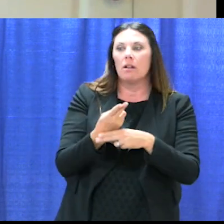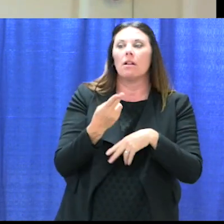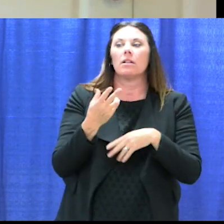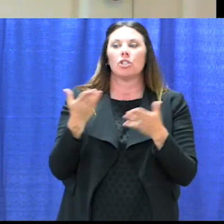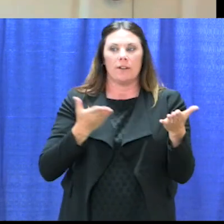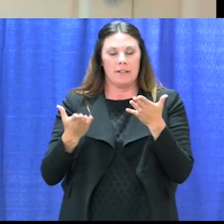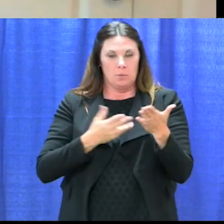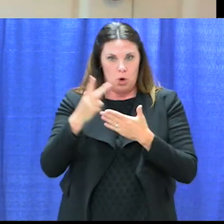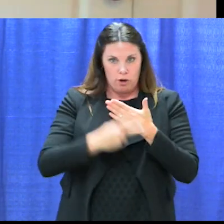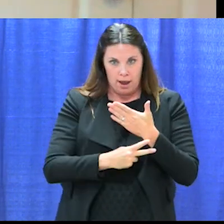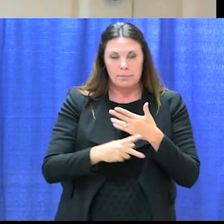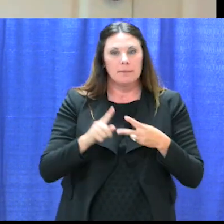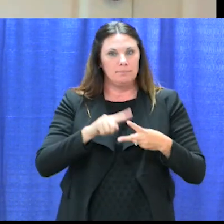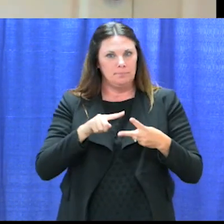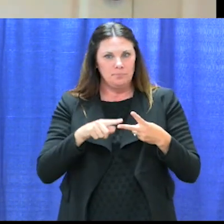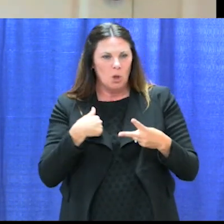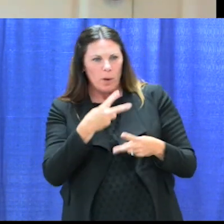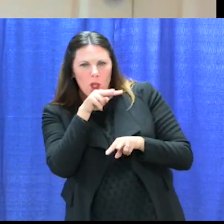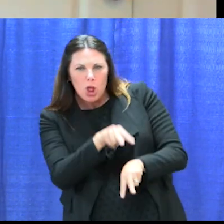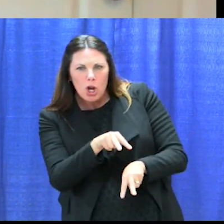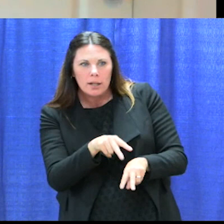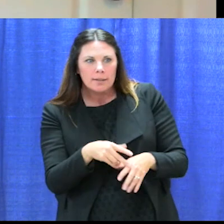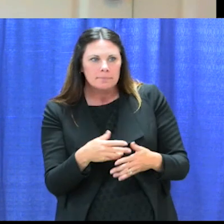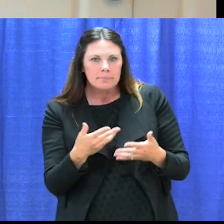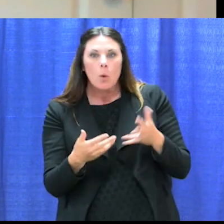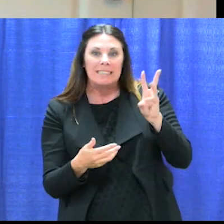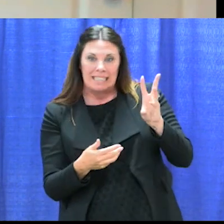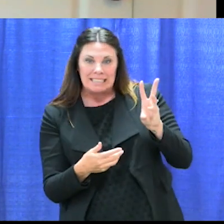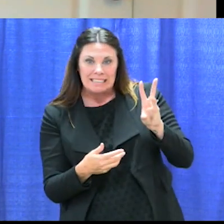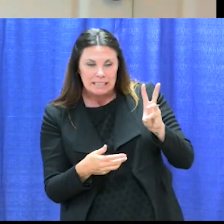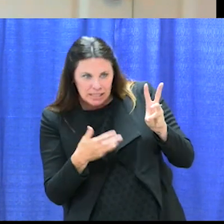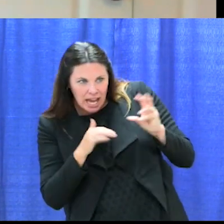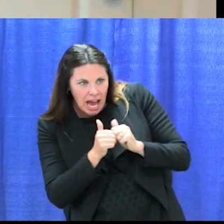at which of those six could be leveraged to help students in need and be leveraged quickly.